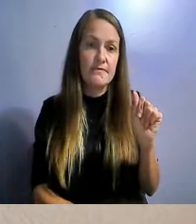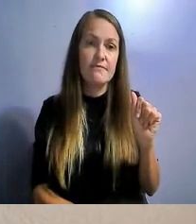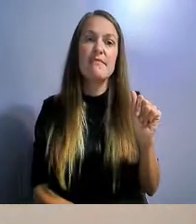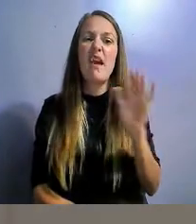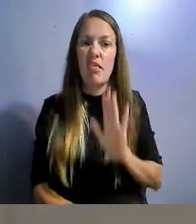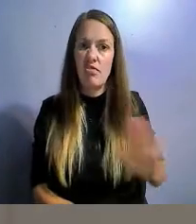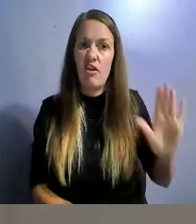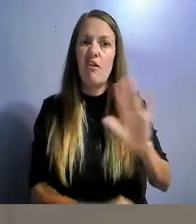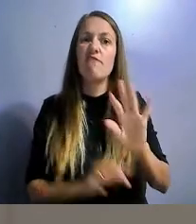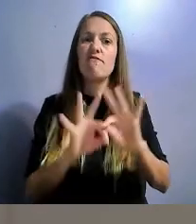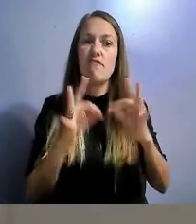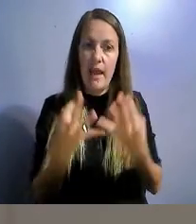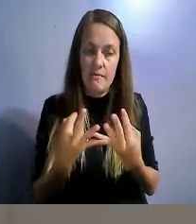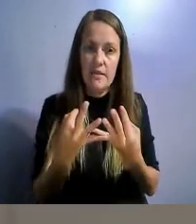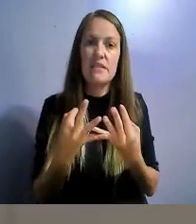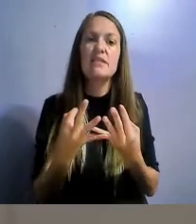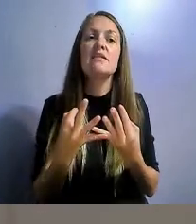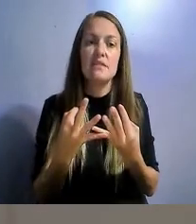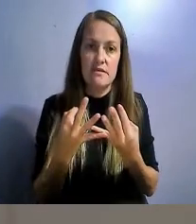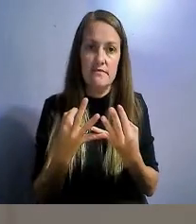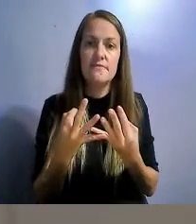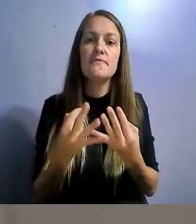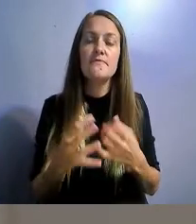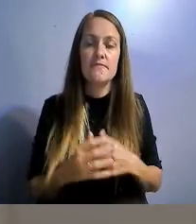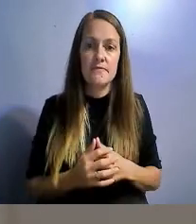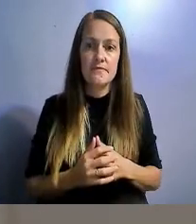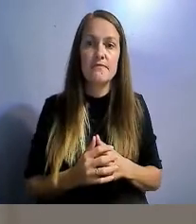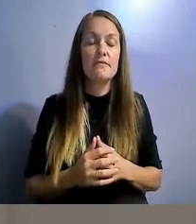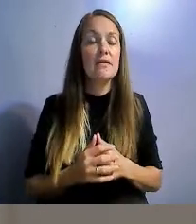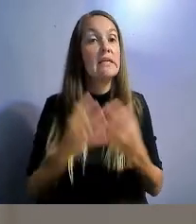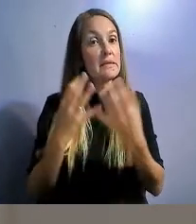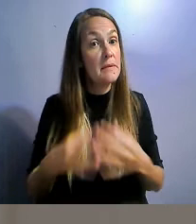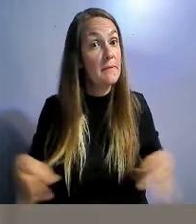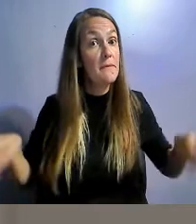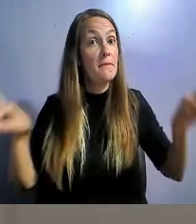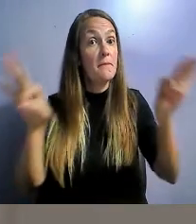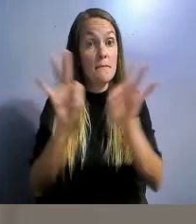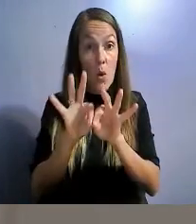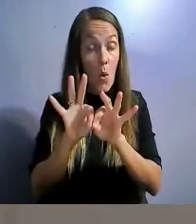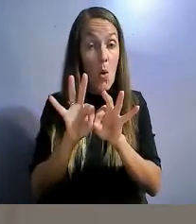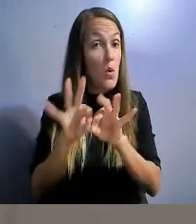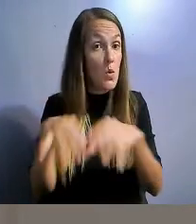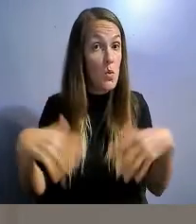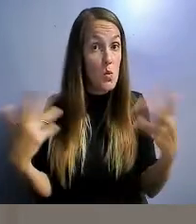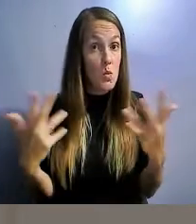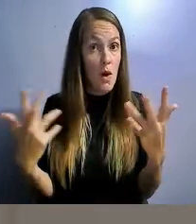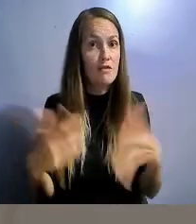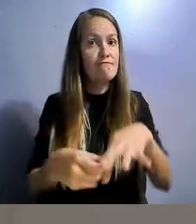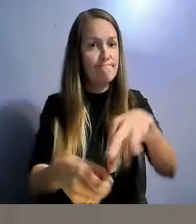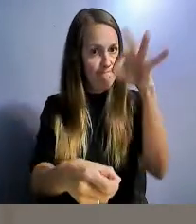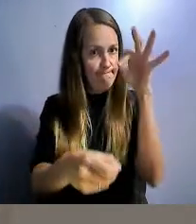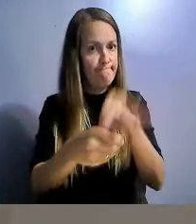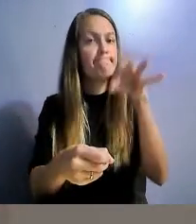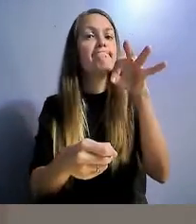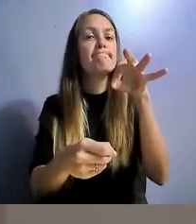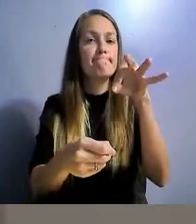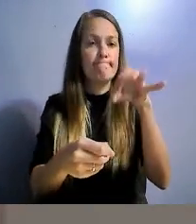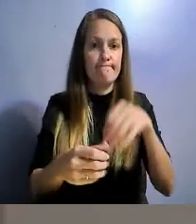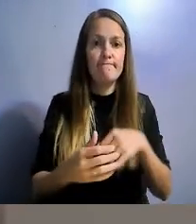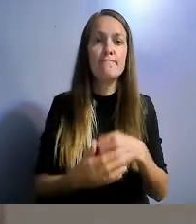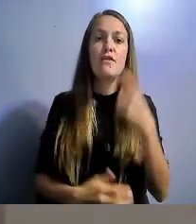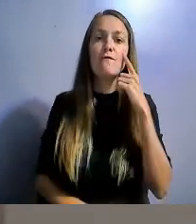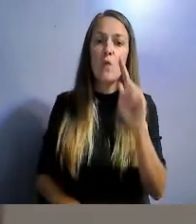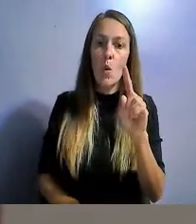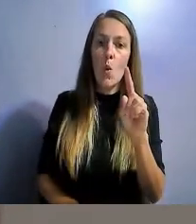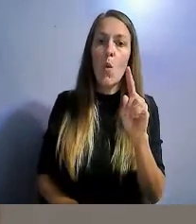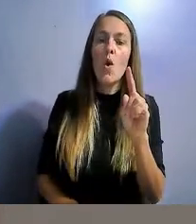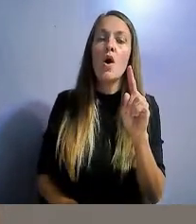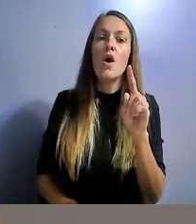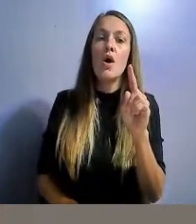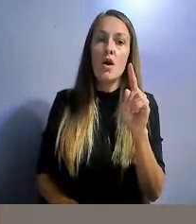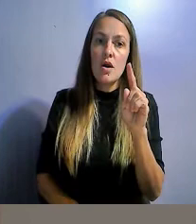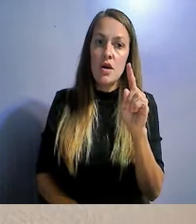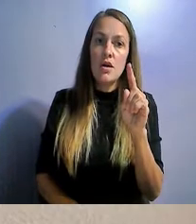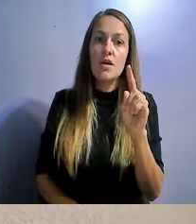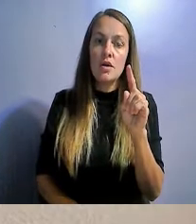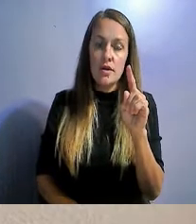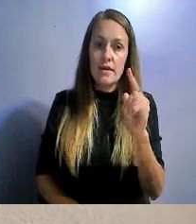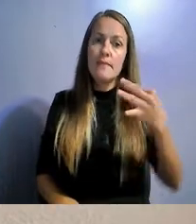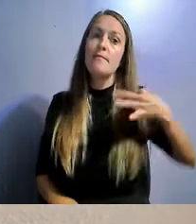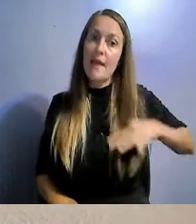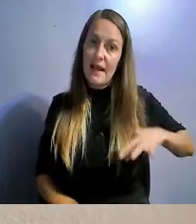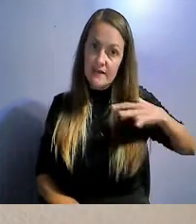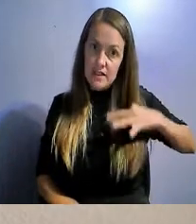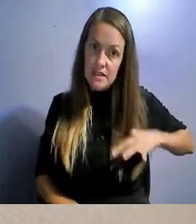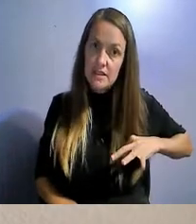It is important to vote for the benefits that support all